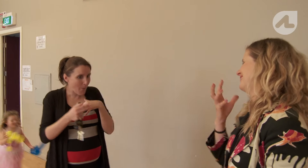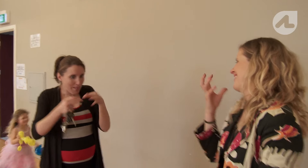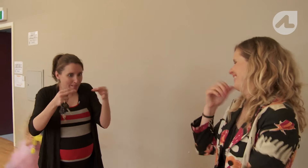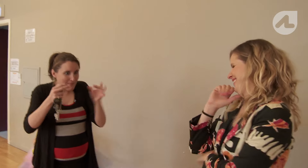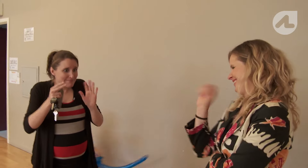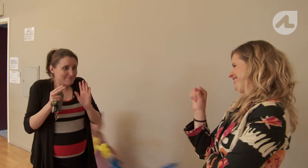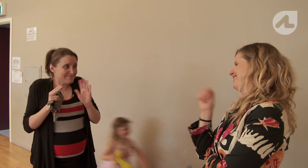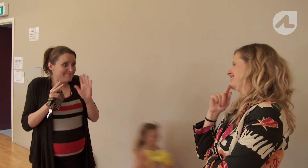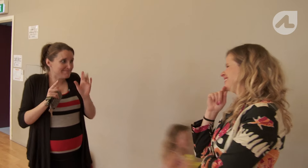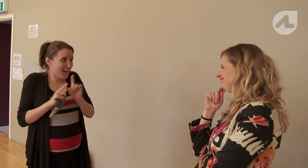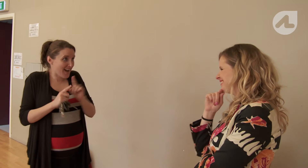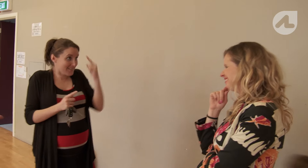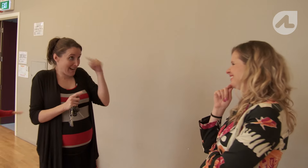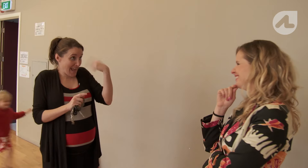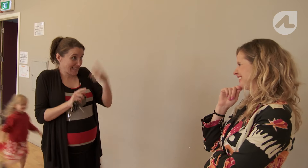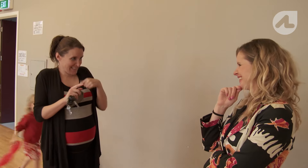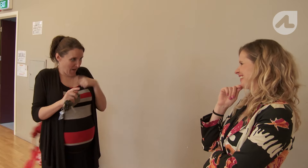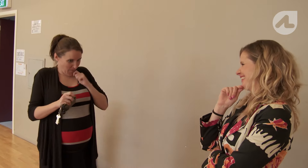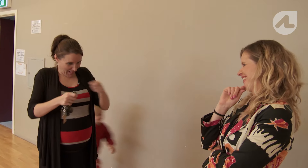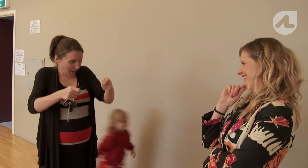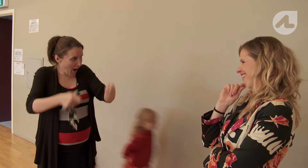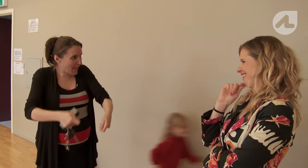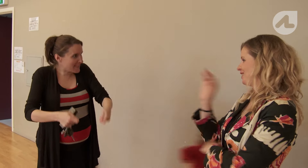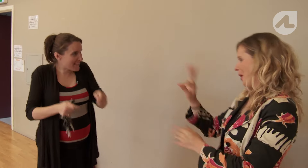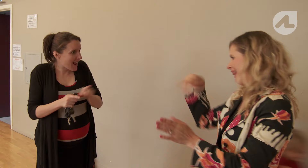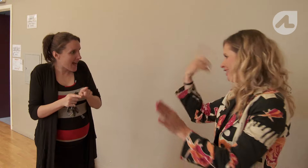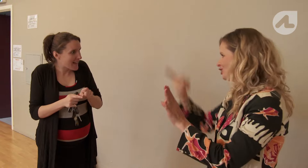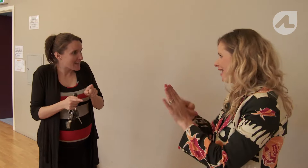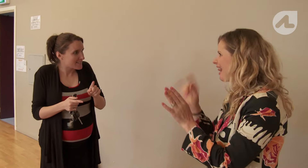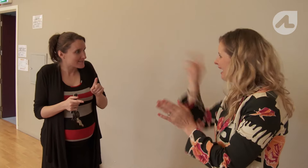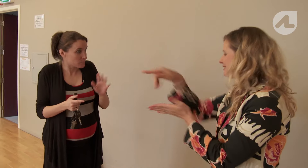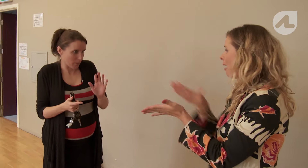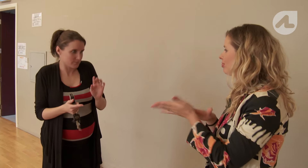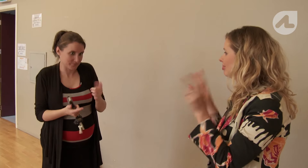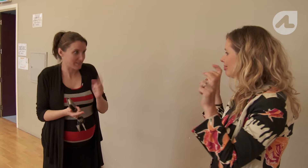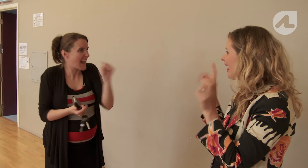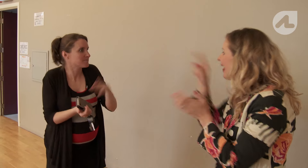they're so tiny, they're like this size. And I was thinking, next year... No, it's not next year, it's next month!